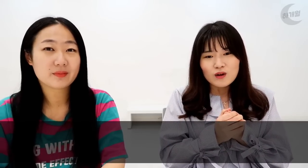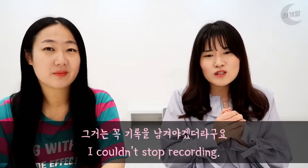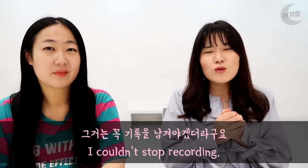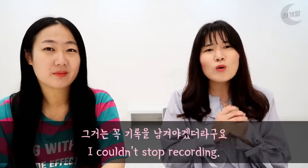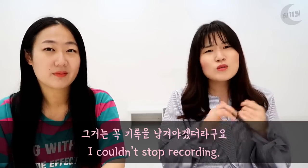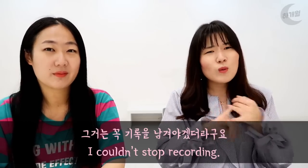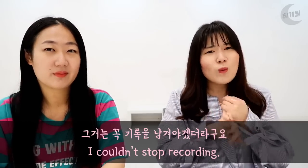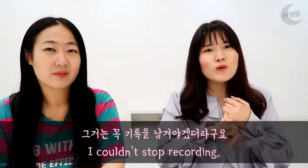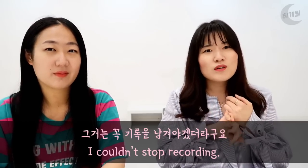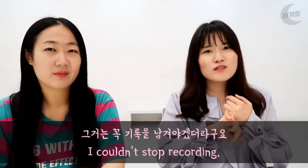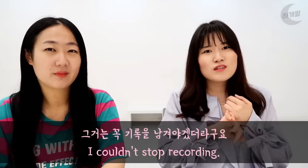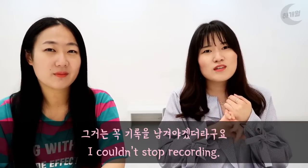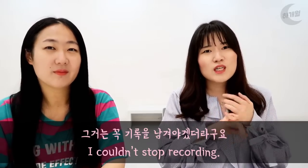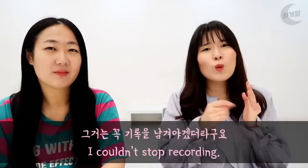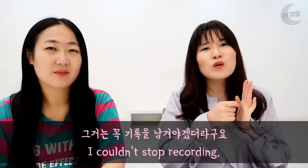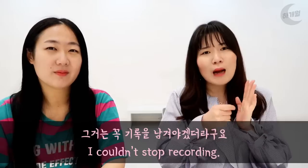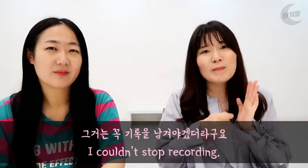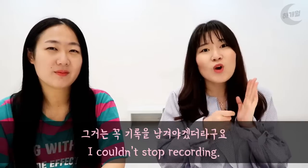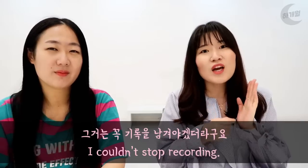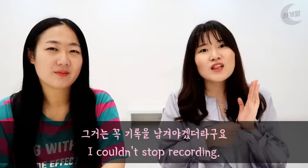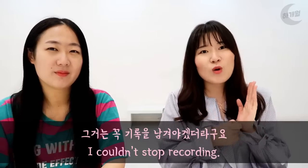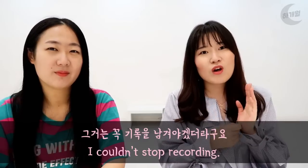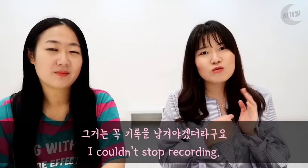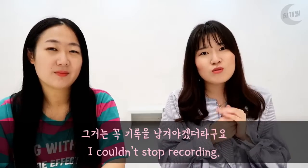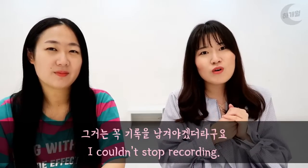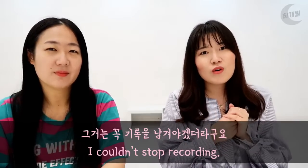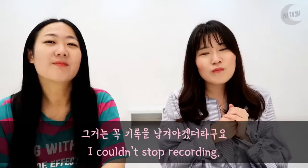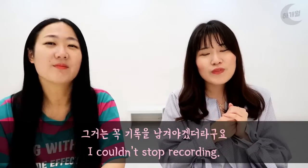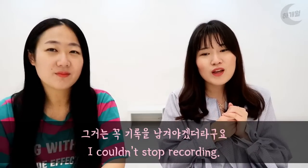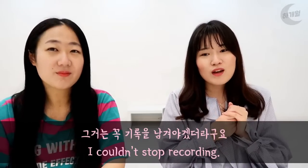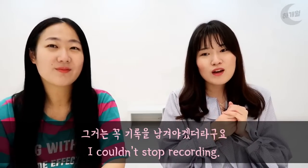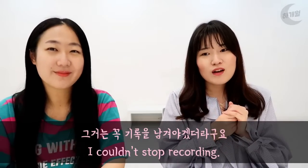I couldn't stop recording.